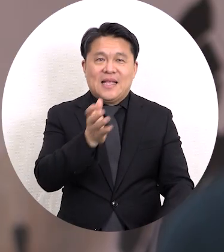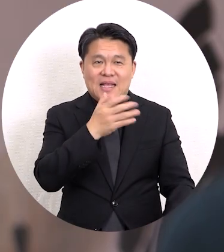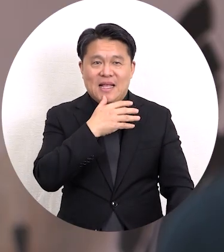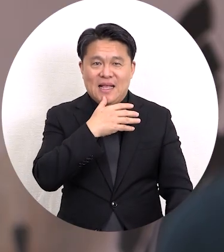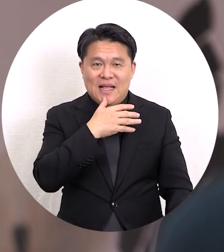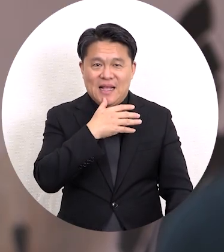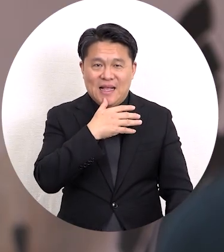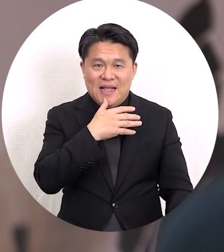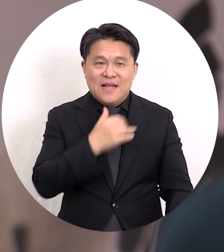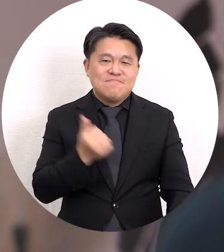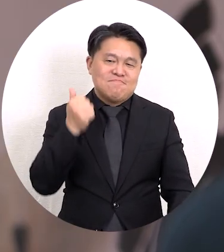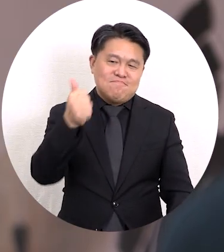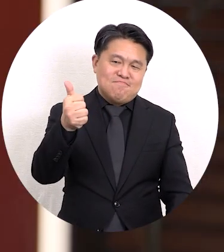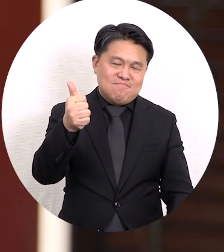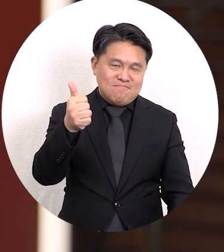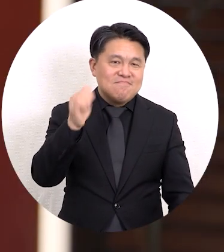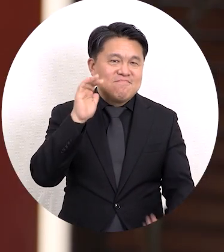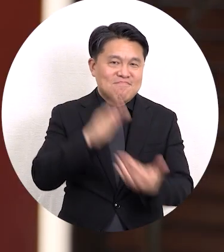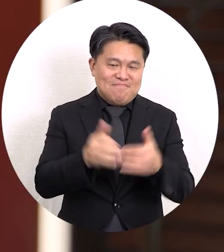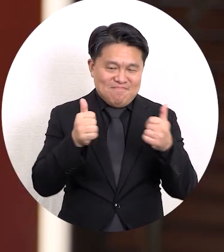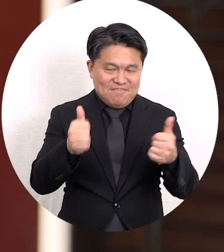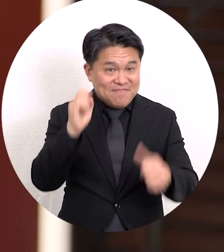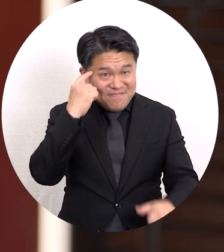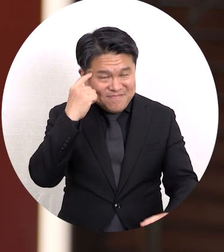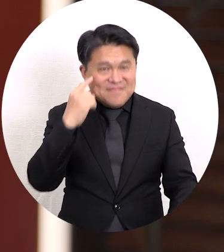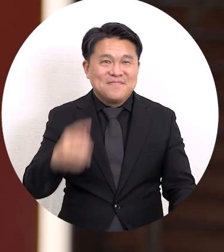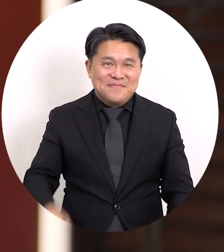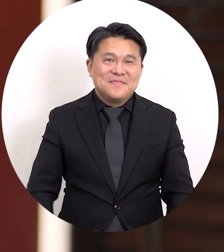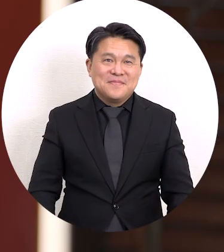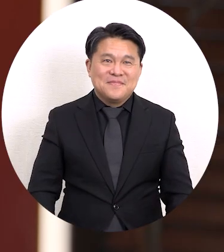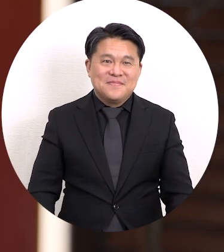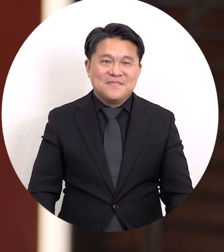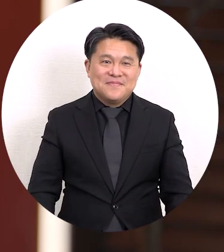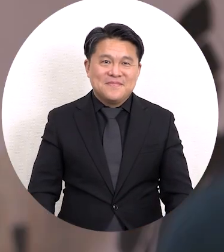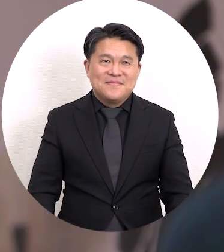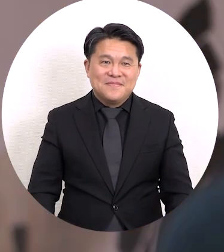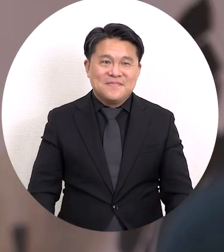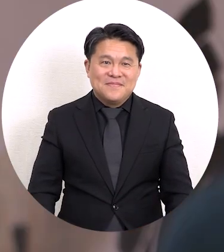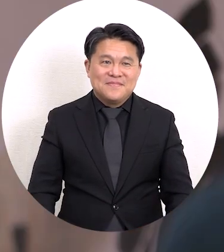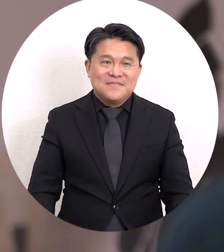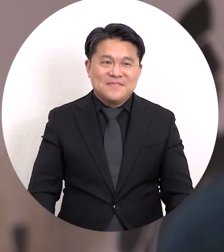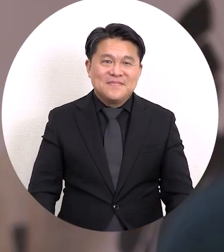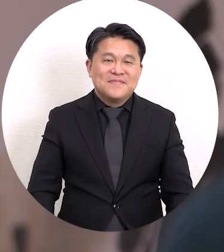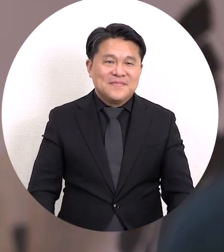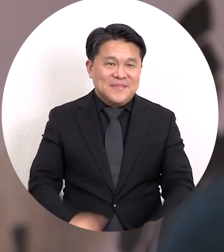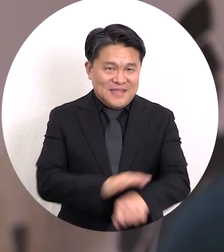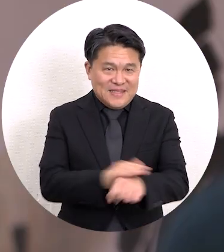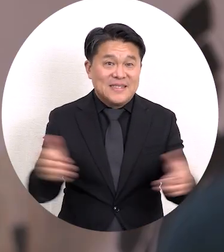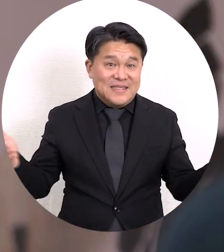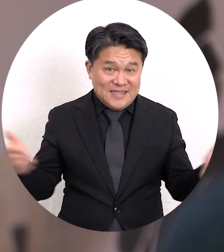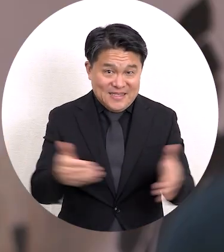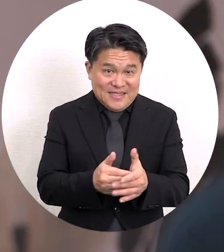feels like the finishing touch, like a perfectly placed dot.